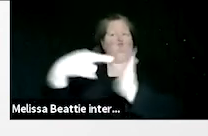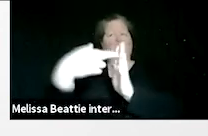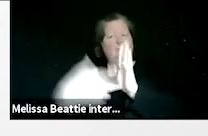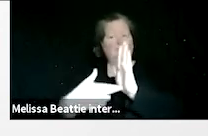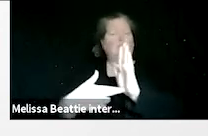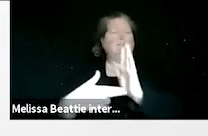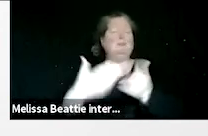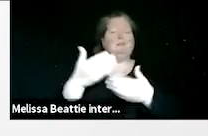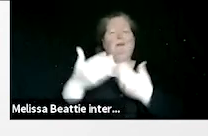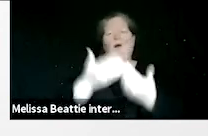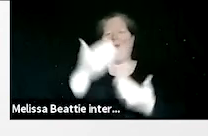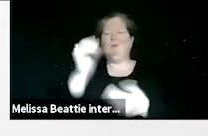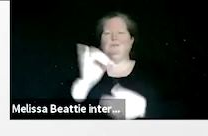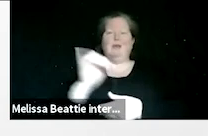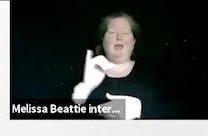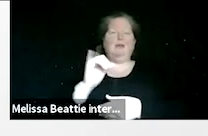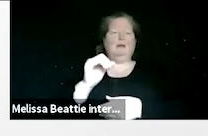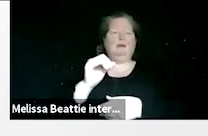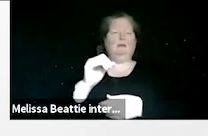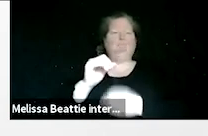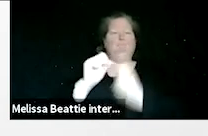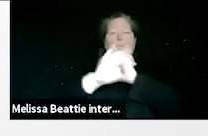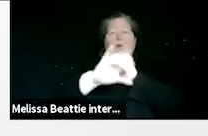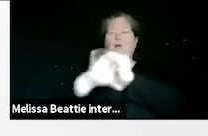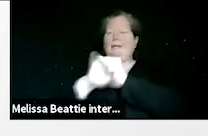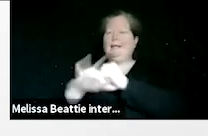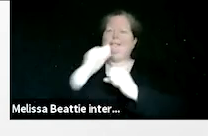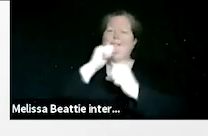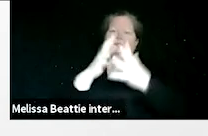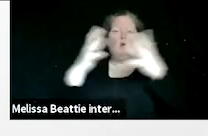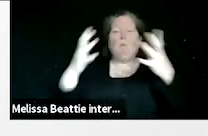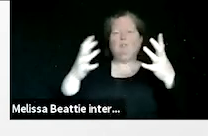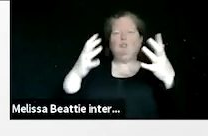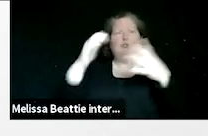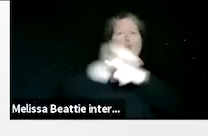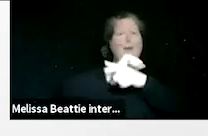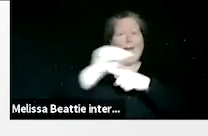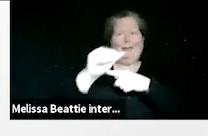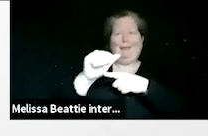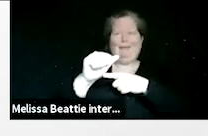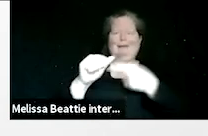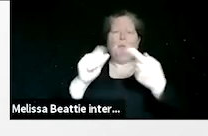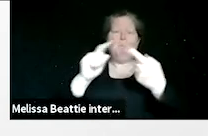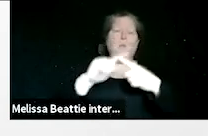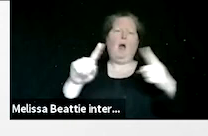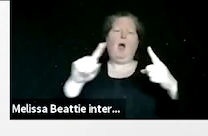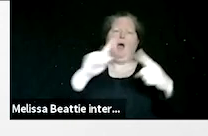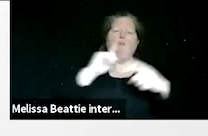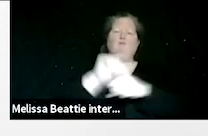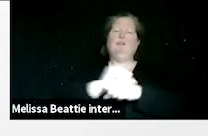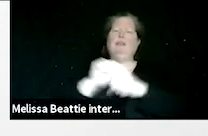Rick Mislan: nomads, and it's not so much training, per se, it's mental training, maybe it by marketing and keeping it in front of you and keeping it in your face.